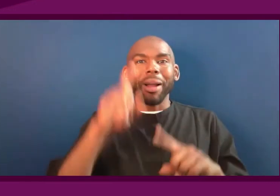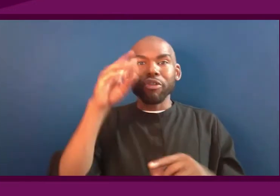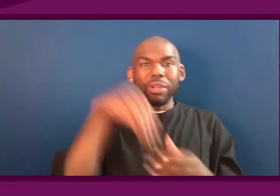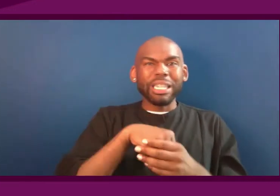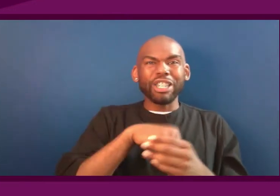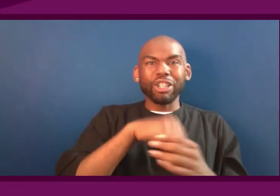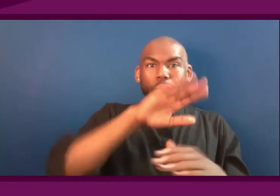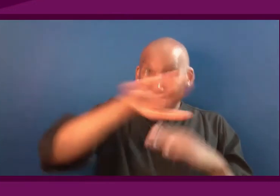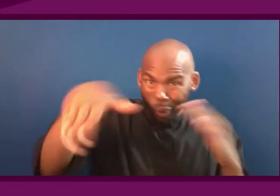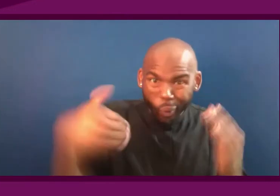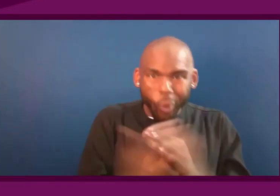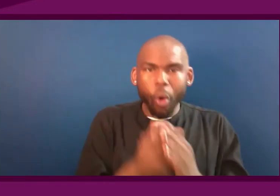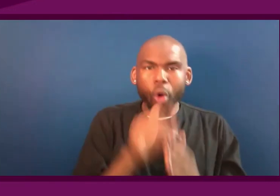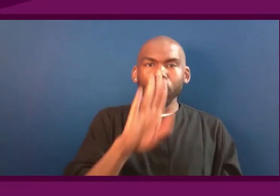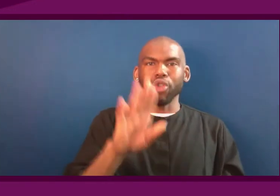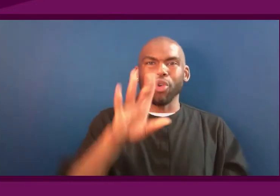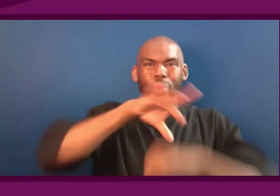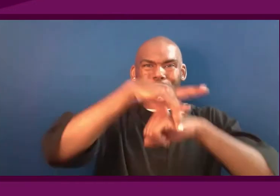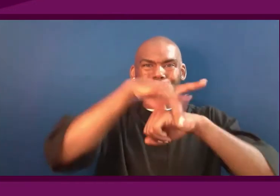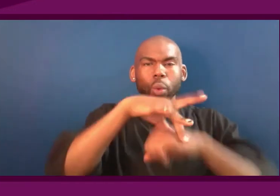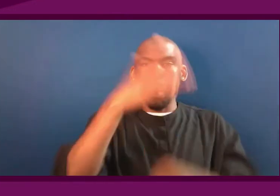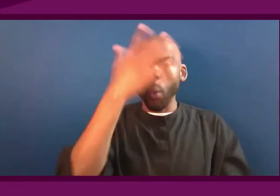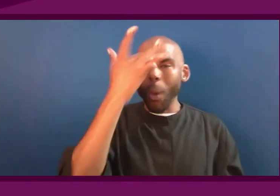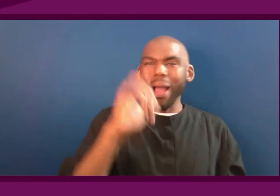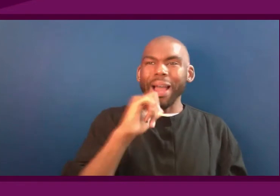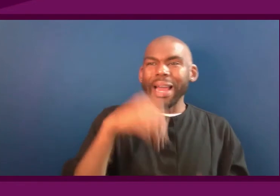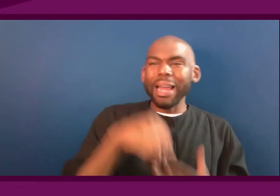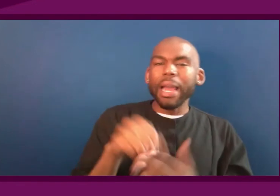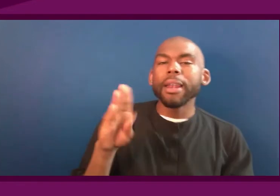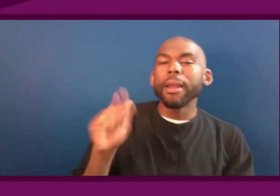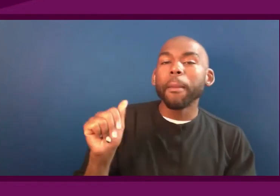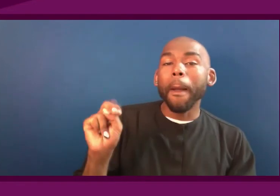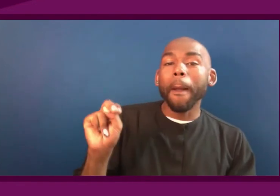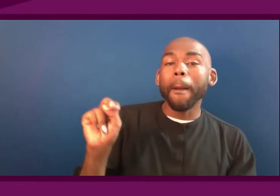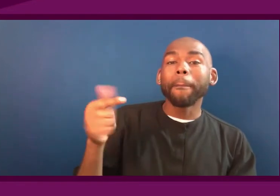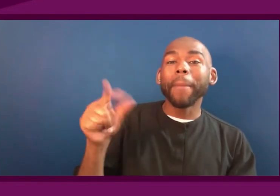everybody's got to be included. Come on." Ashley Inkumsah: We need the disruption. Debra Ruh: